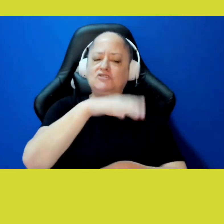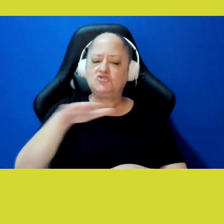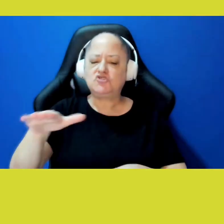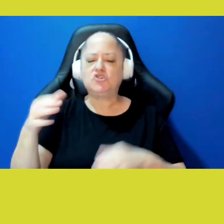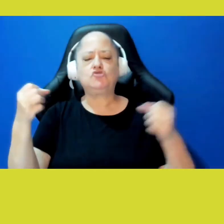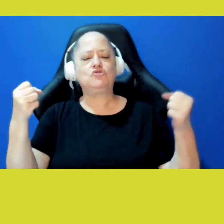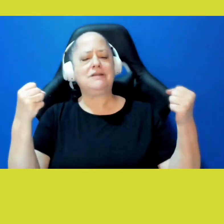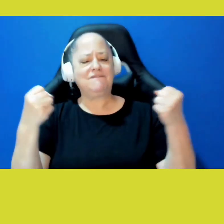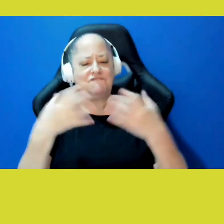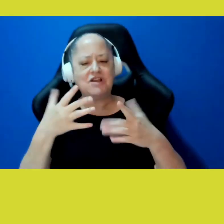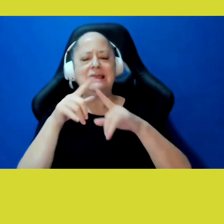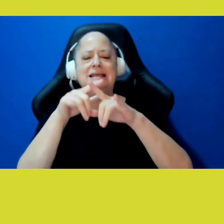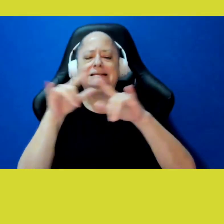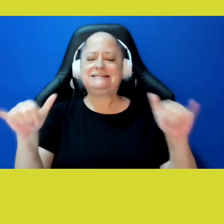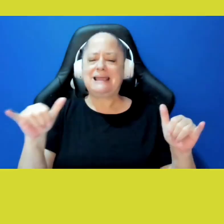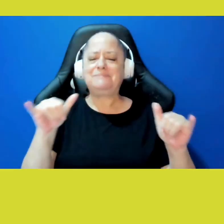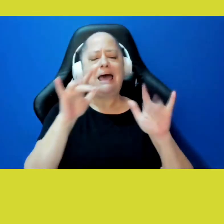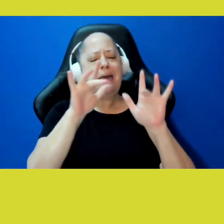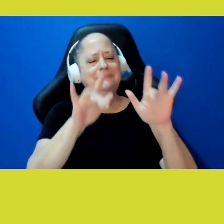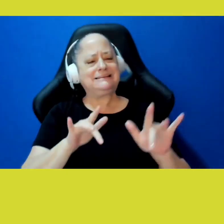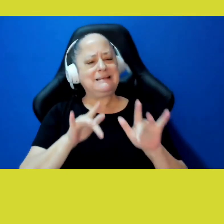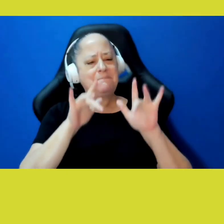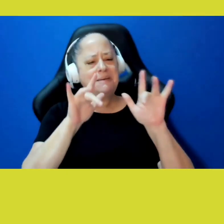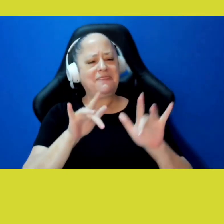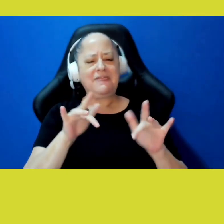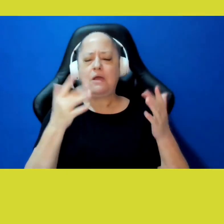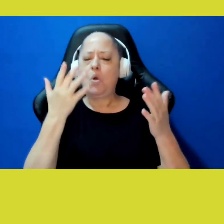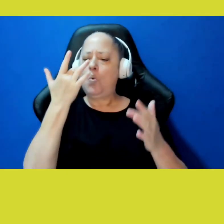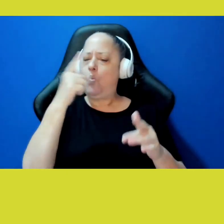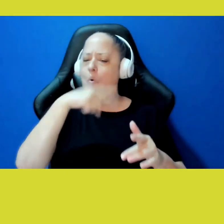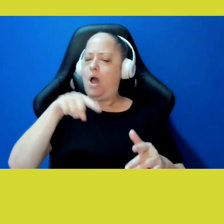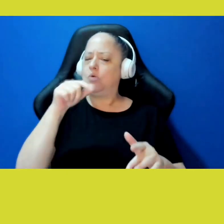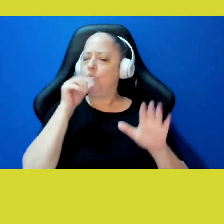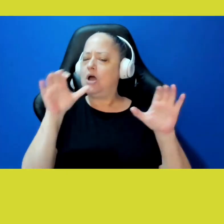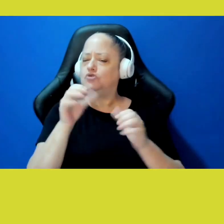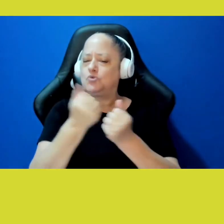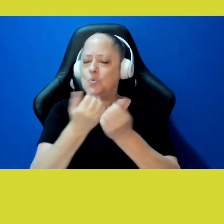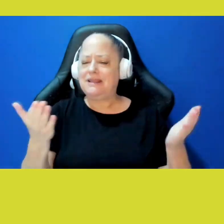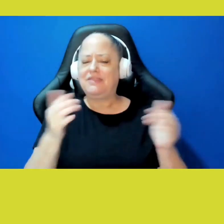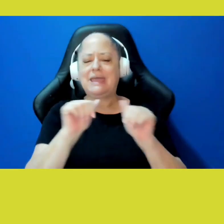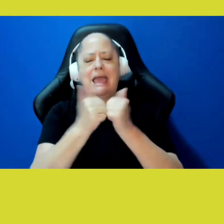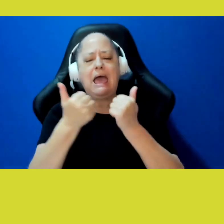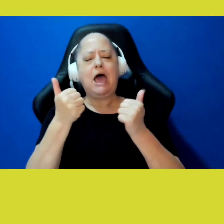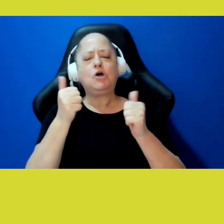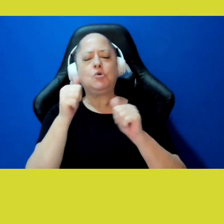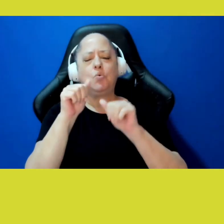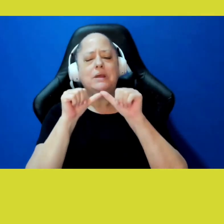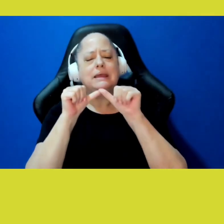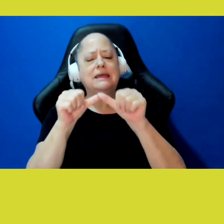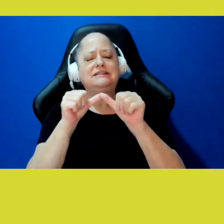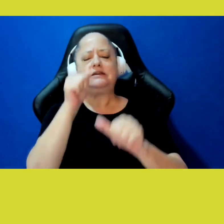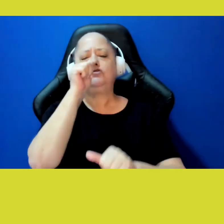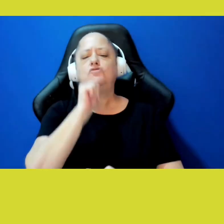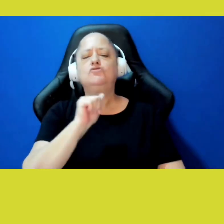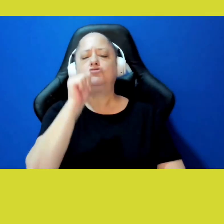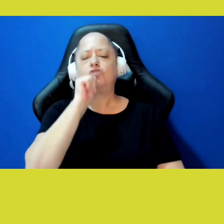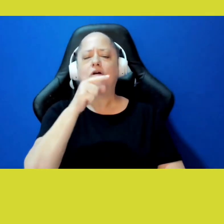and why aren't we doing anything how do we continue to tolerate this there's an enormous cost on many levels.